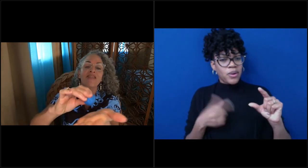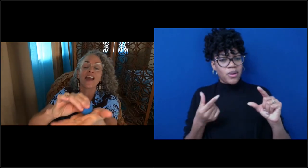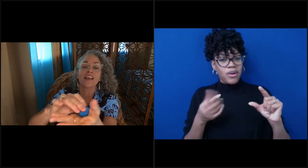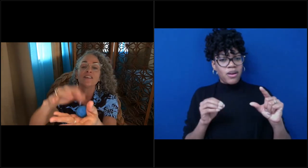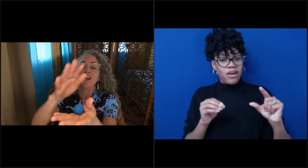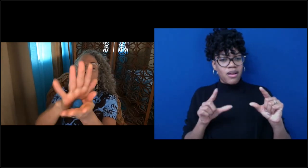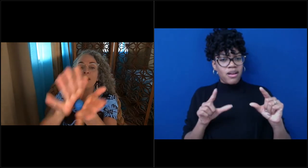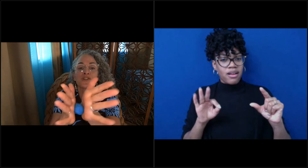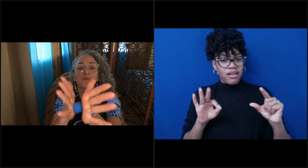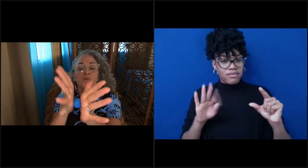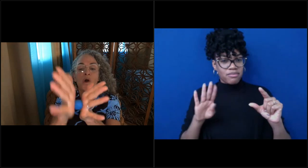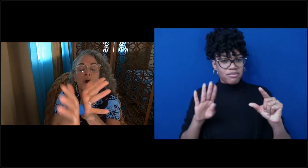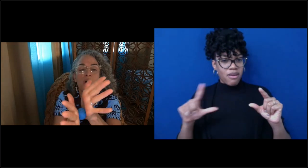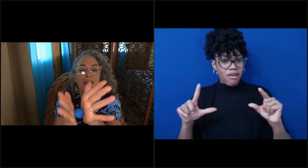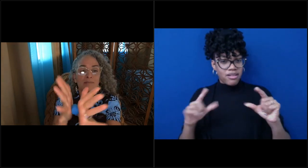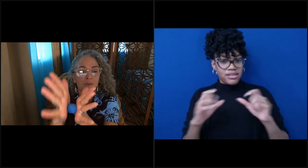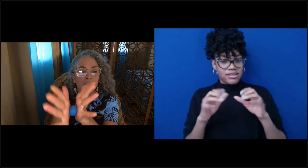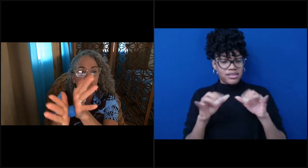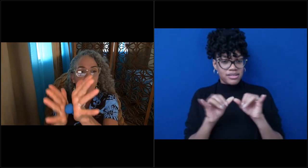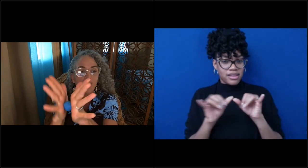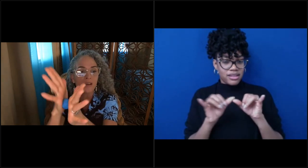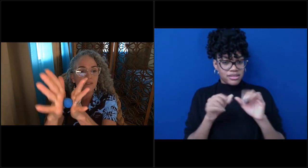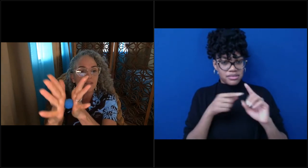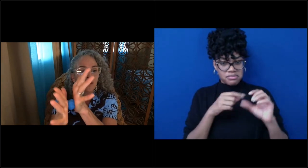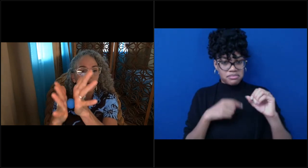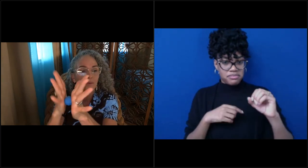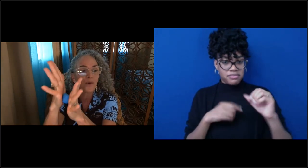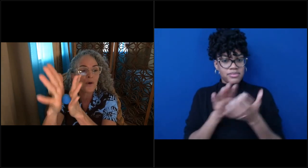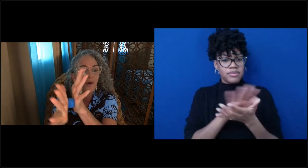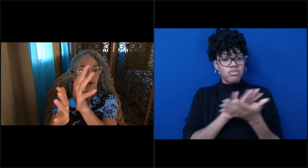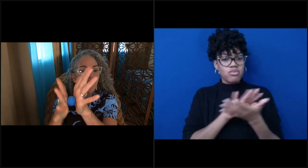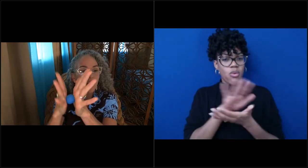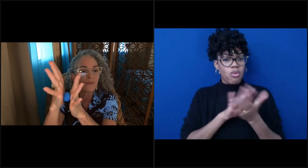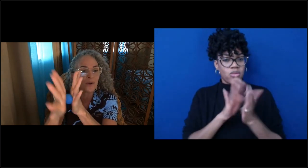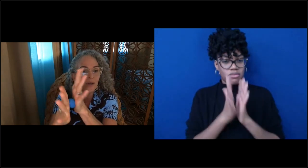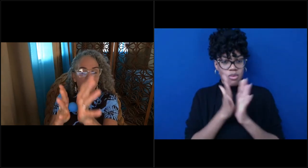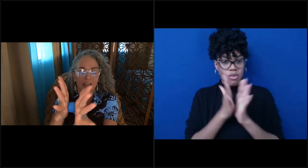And then I want you to roll it between your palms. Roll it and roll it.